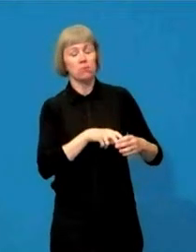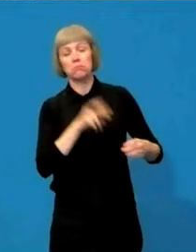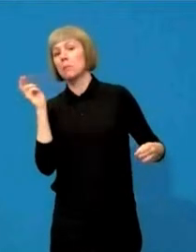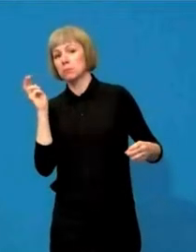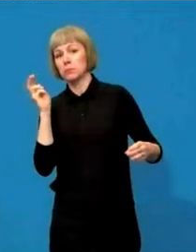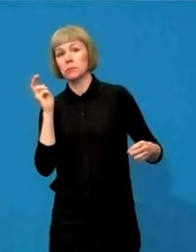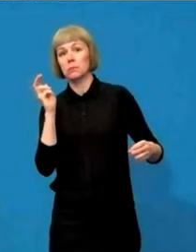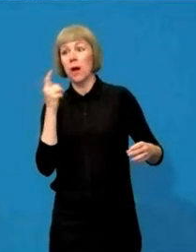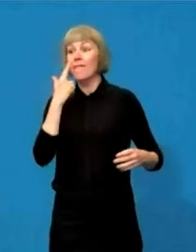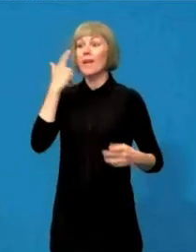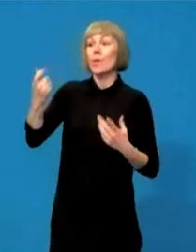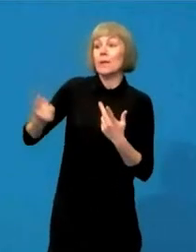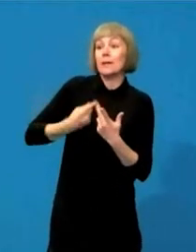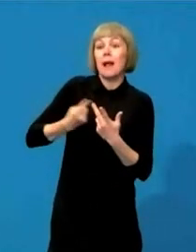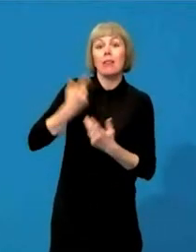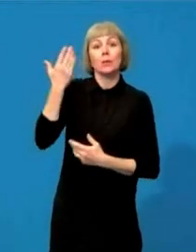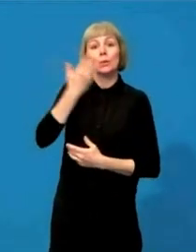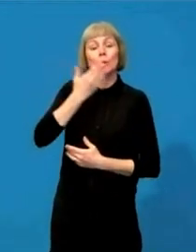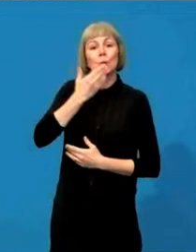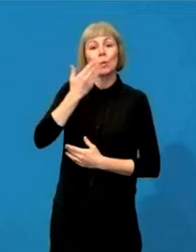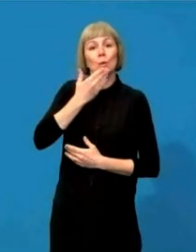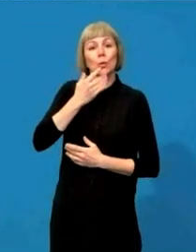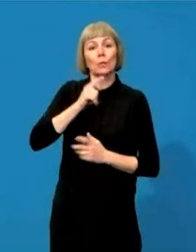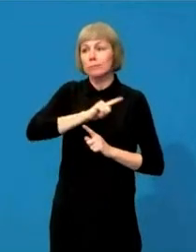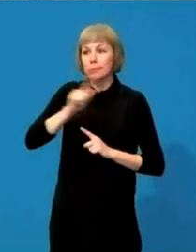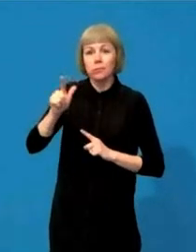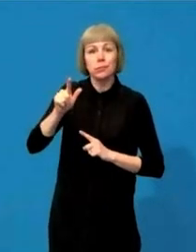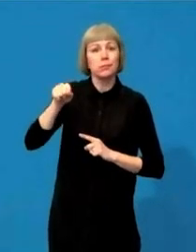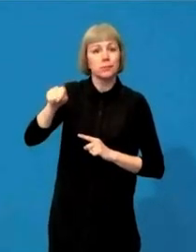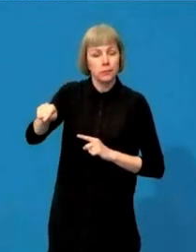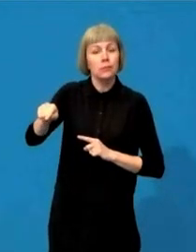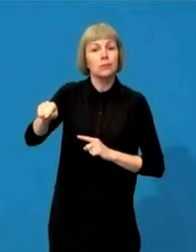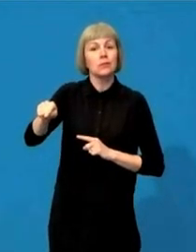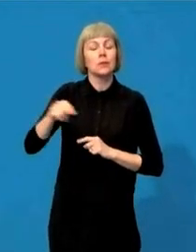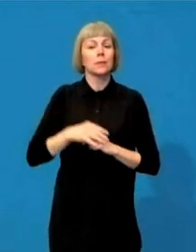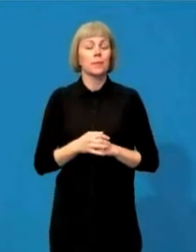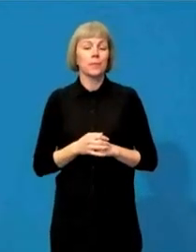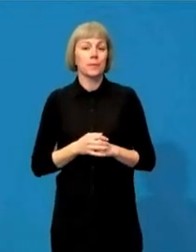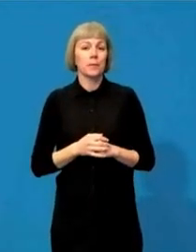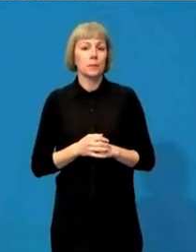which, you know, on reports at the moment, we are getting very good report.